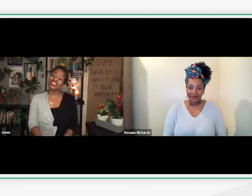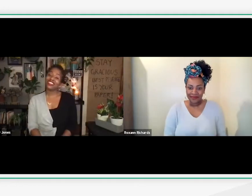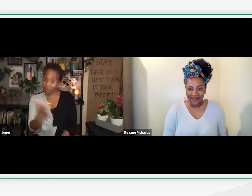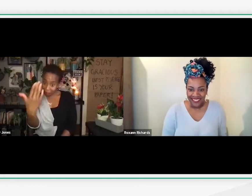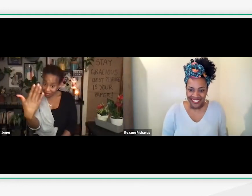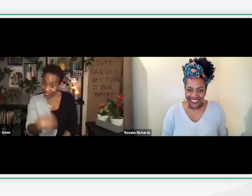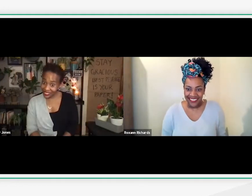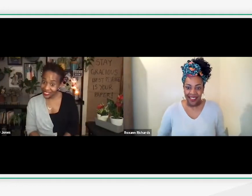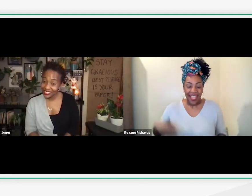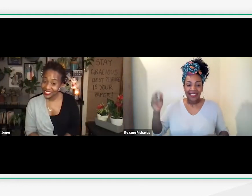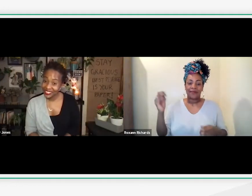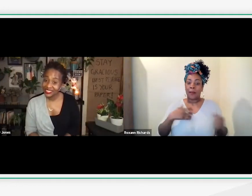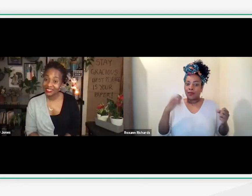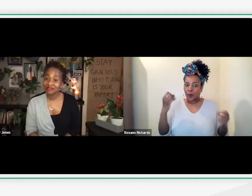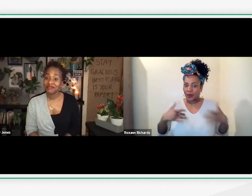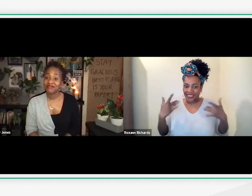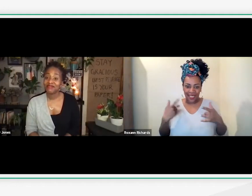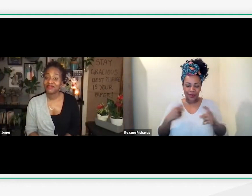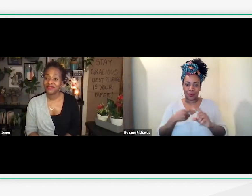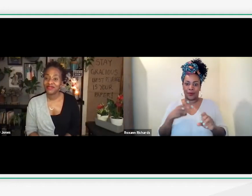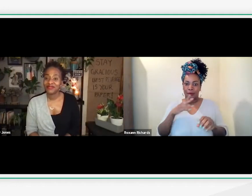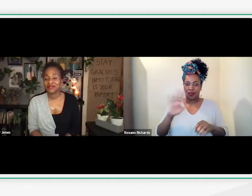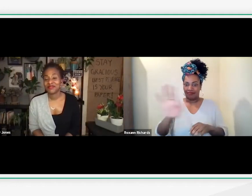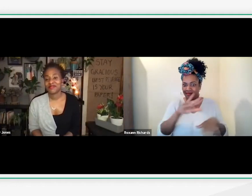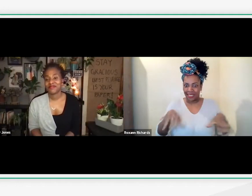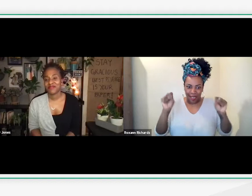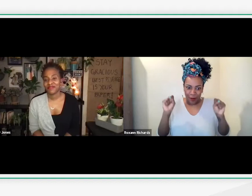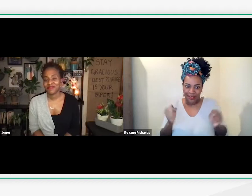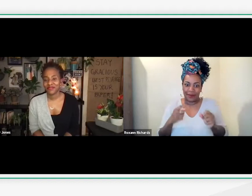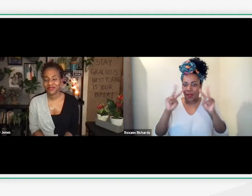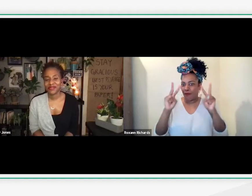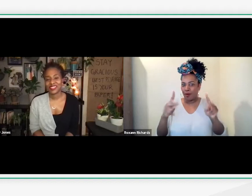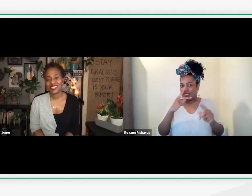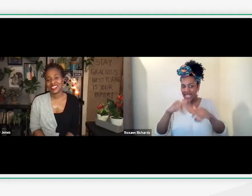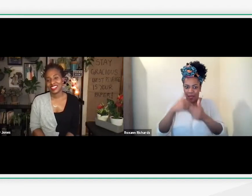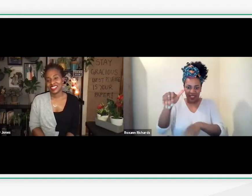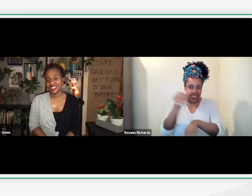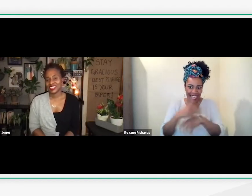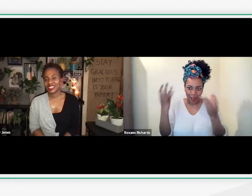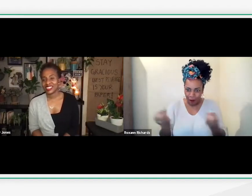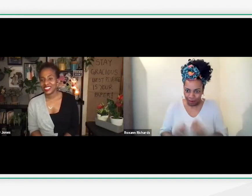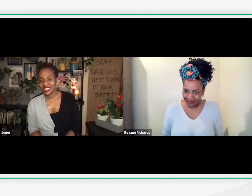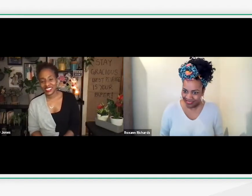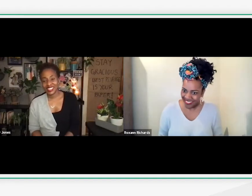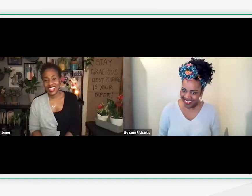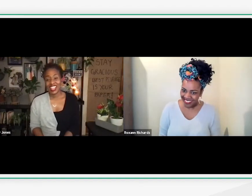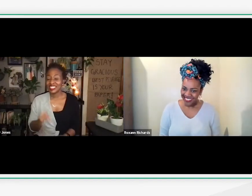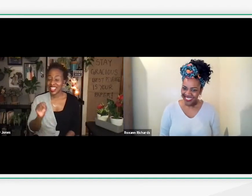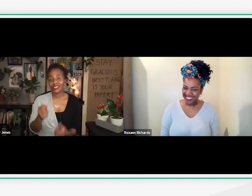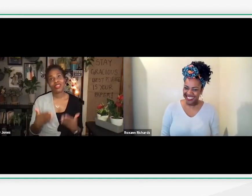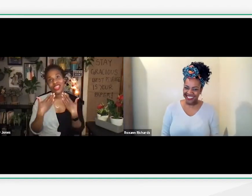I am so excited to be hosting this event, and I'm looking forward